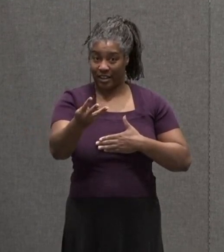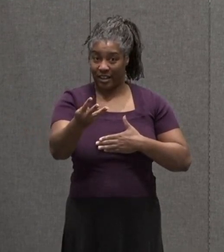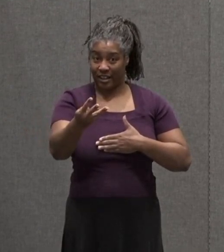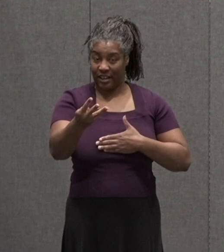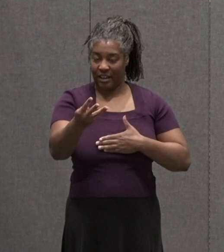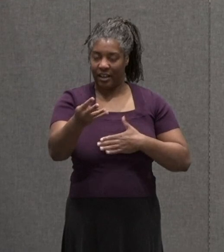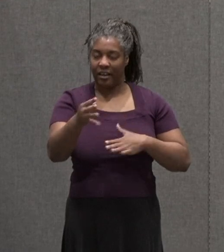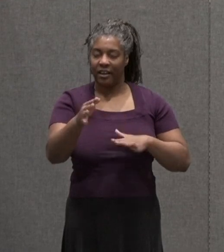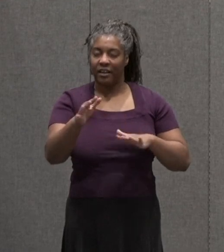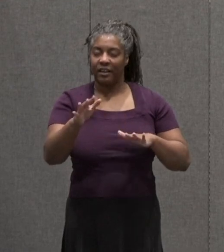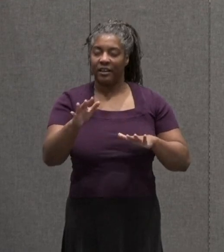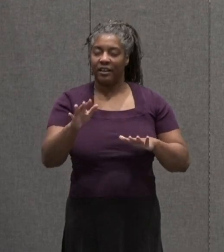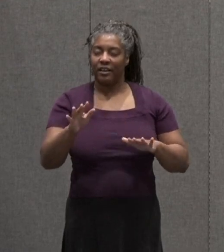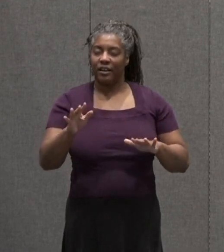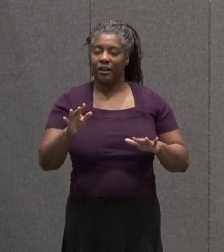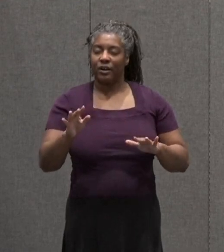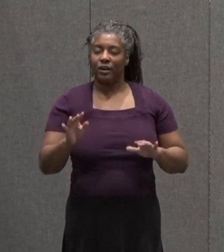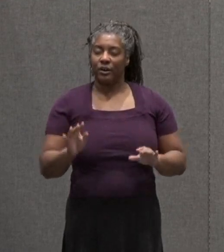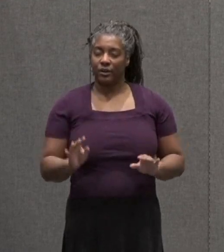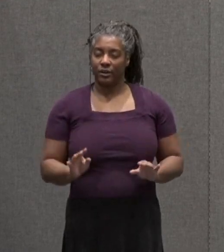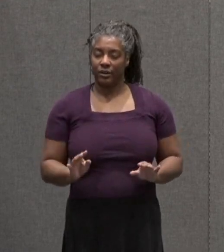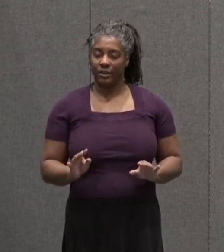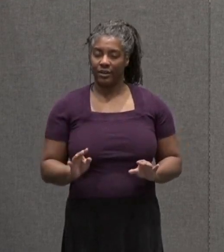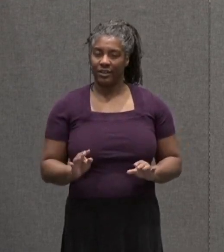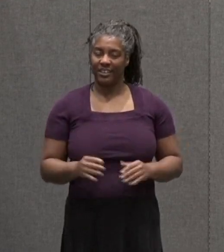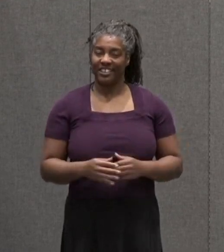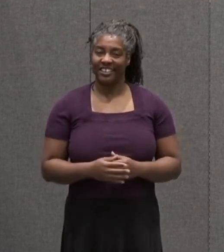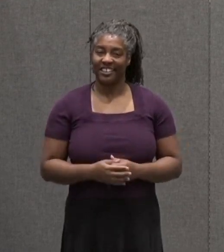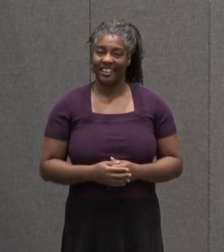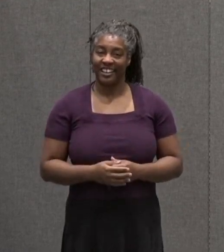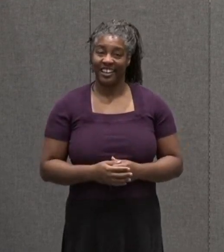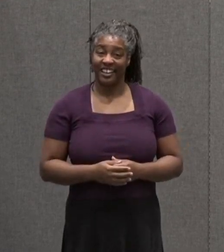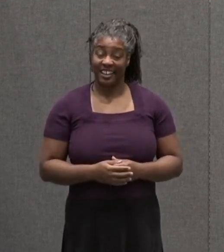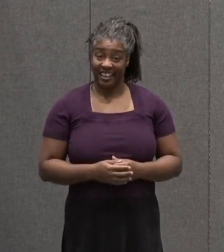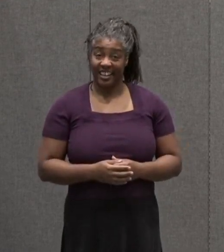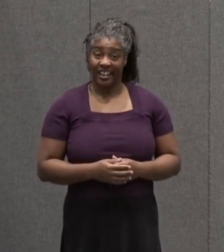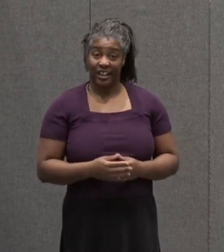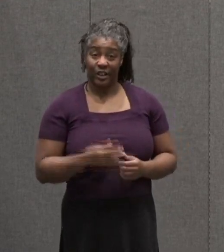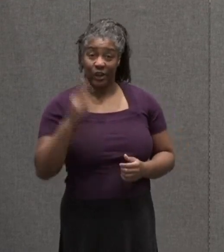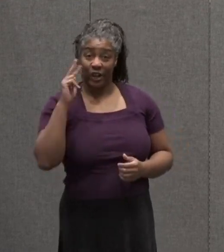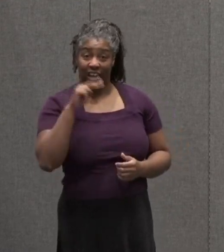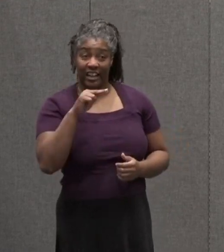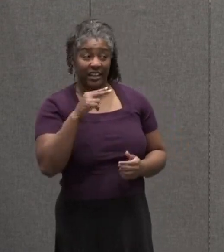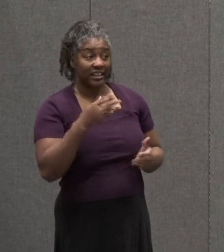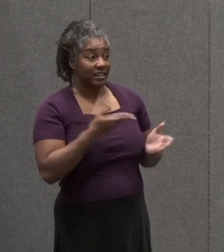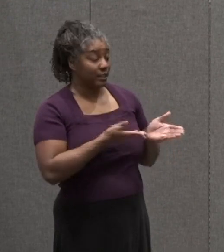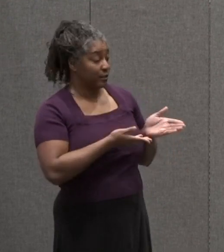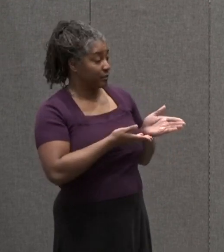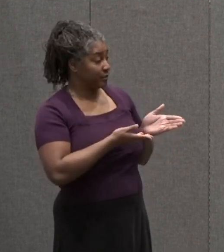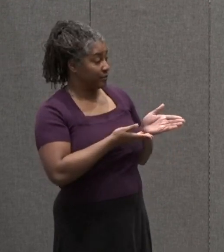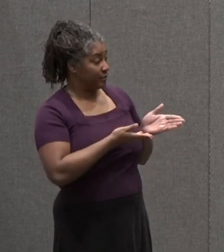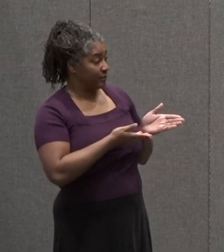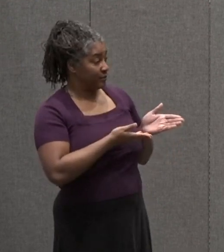(exhales) Well, look at that. Our thoughts are settling down and that was only